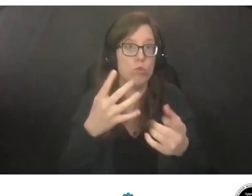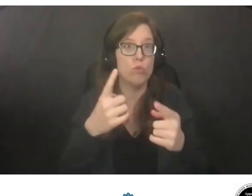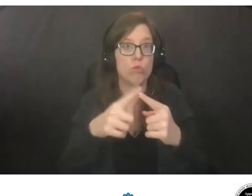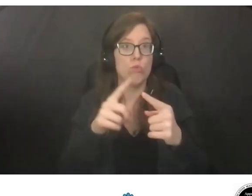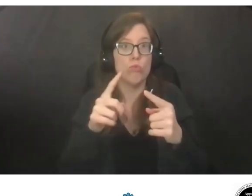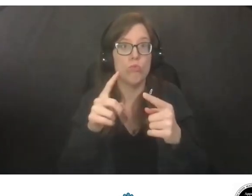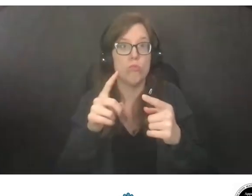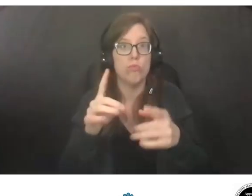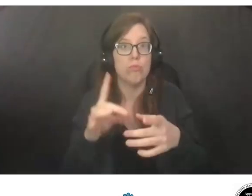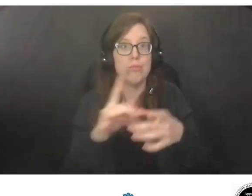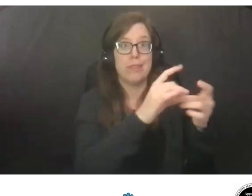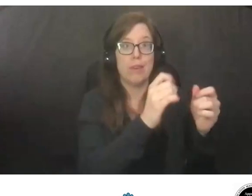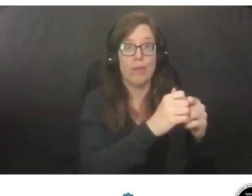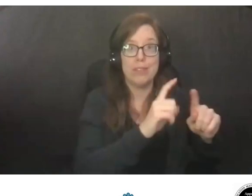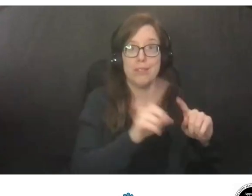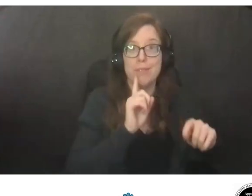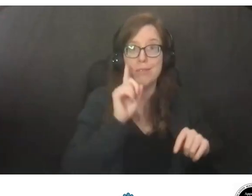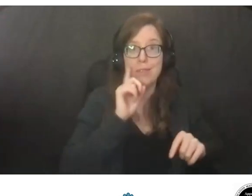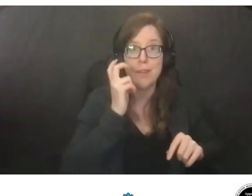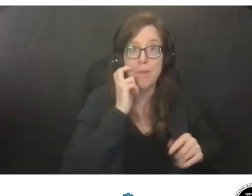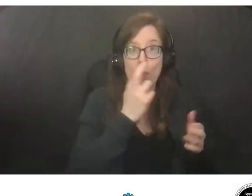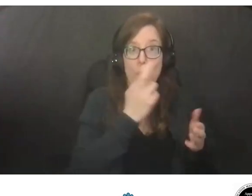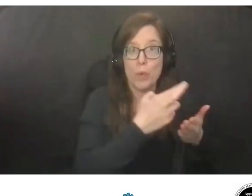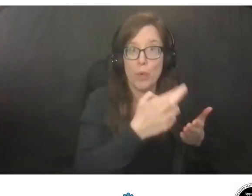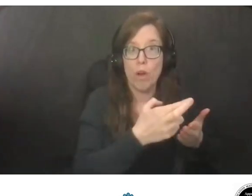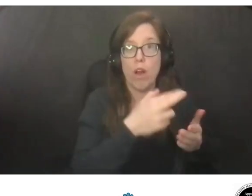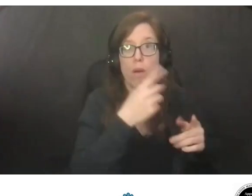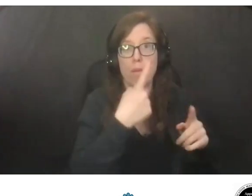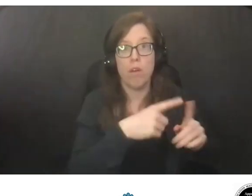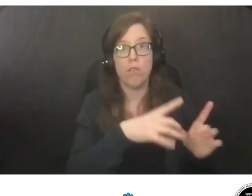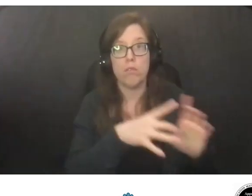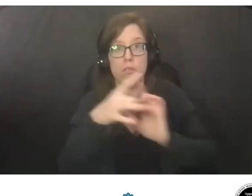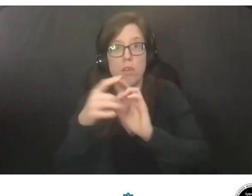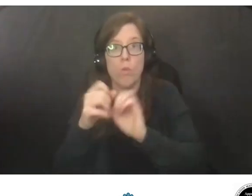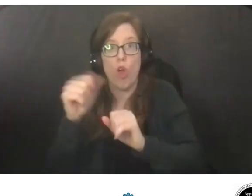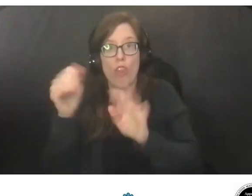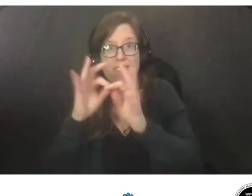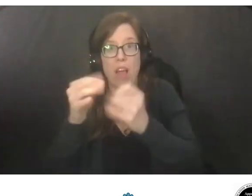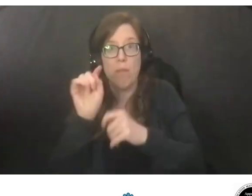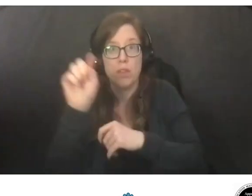connections with deafblind resources and connections with other families? We know